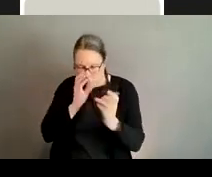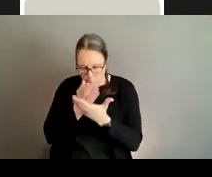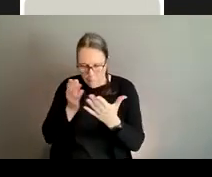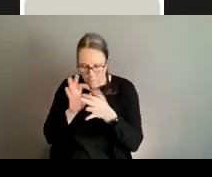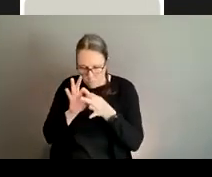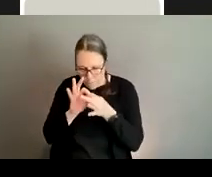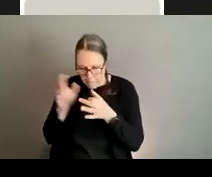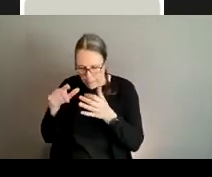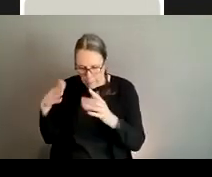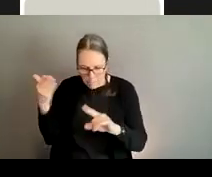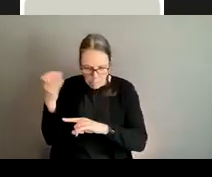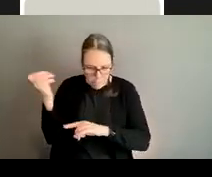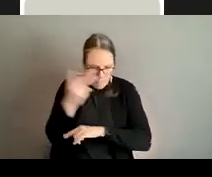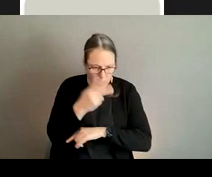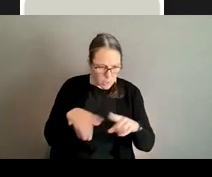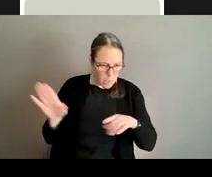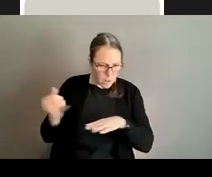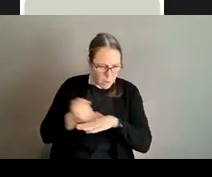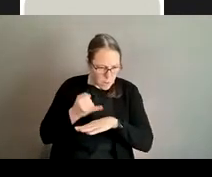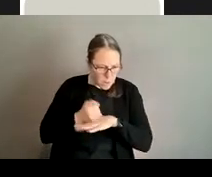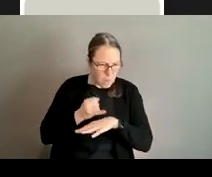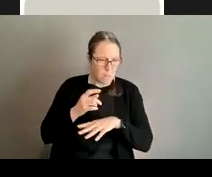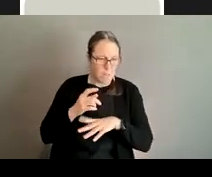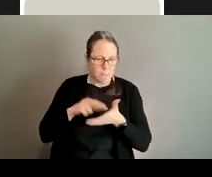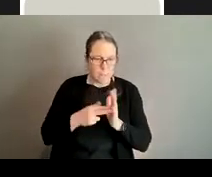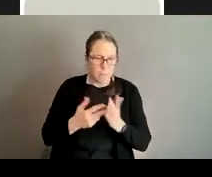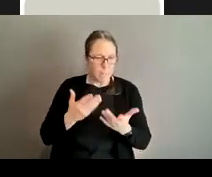can bring back to their institution which is going to do a renovation or something like